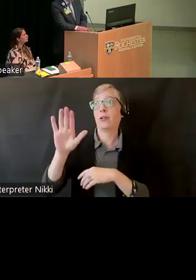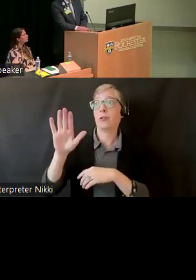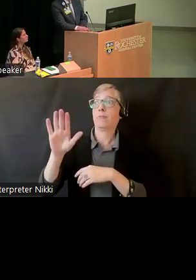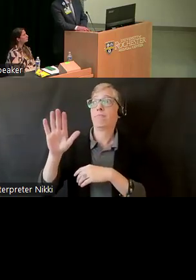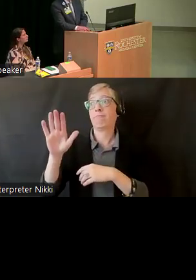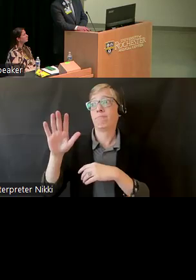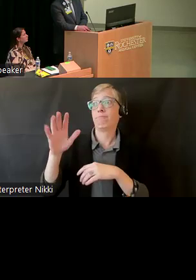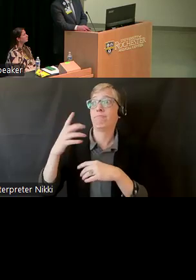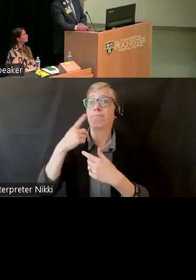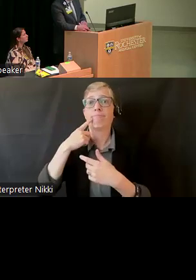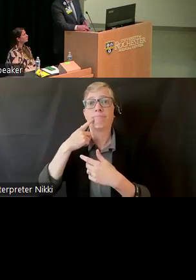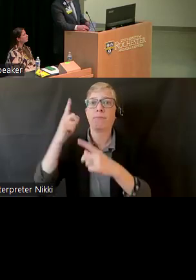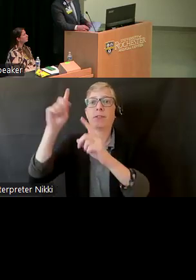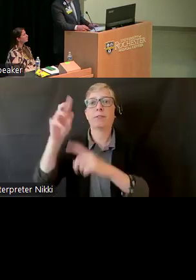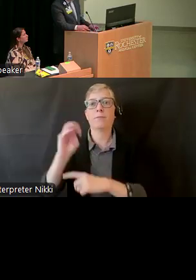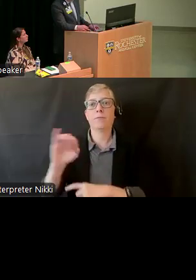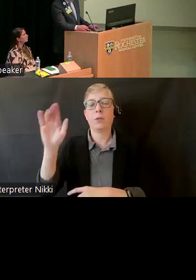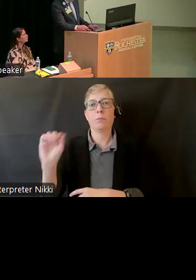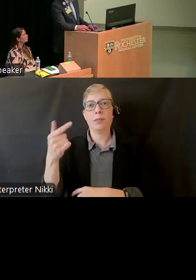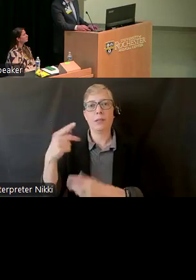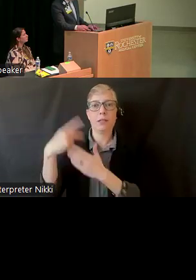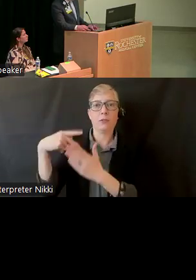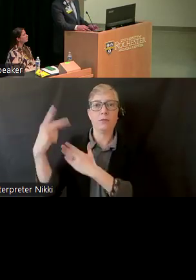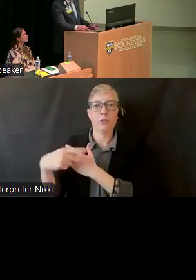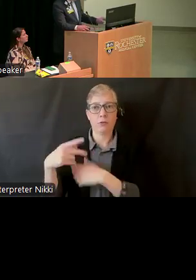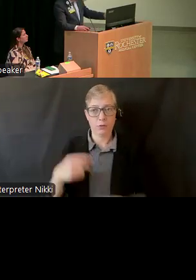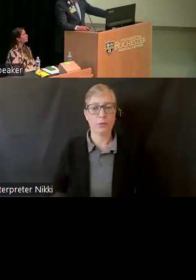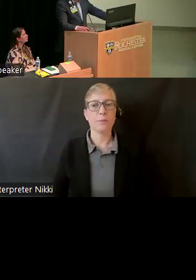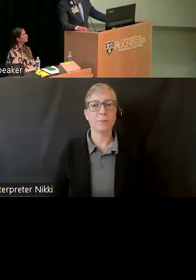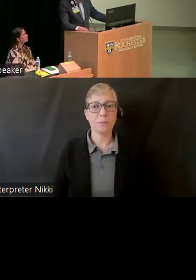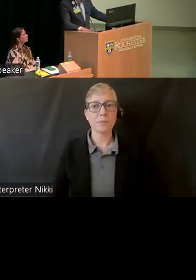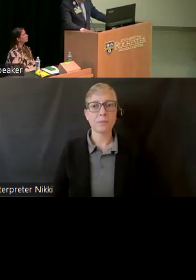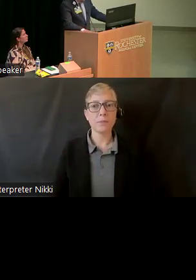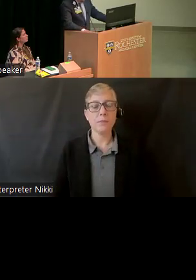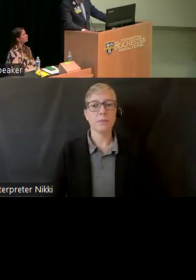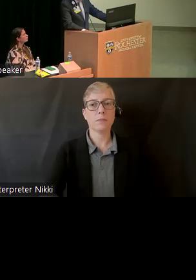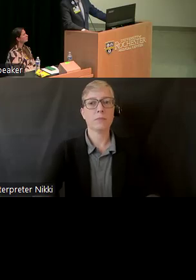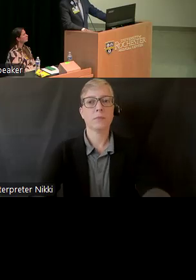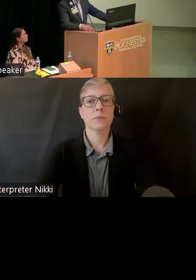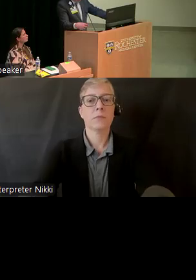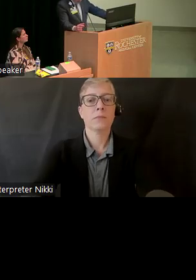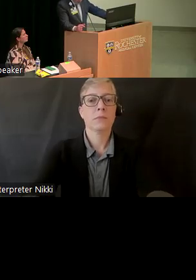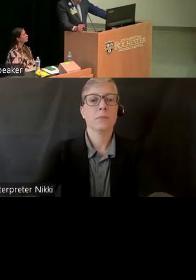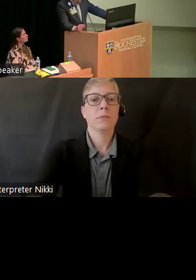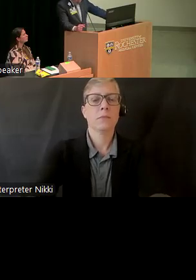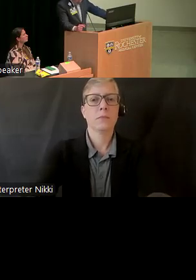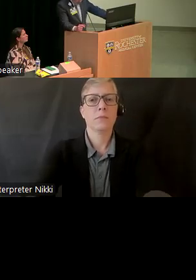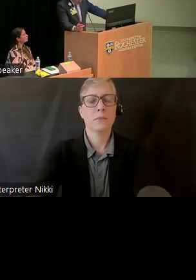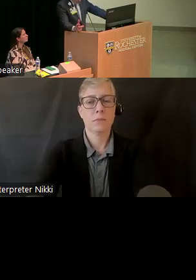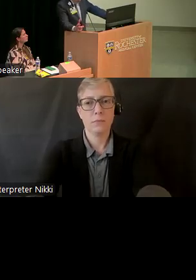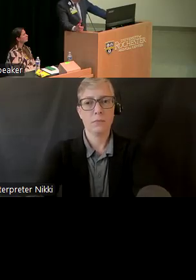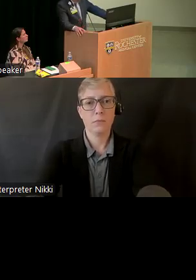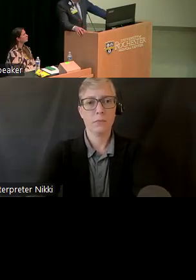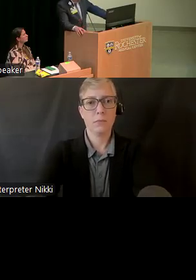interventions shortly after I arrived Dr andrea Gowway pointed me to a troublesome question on